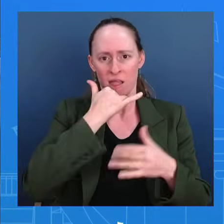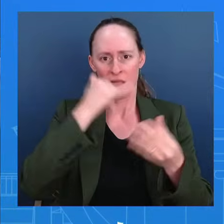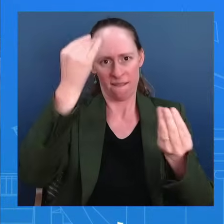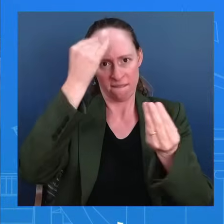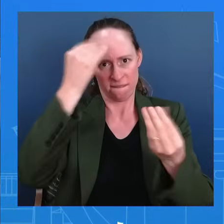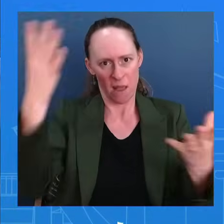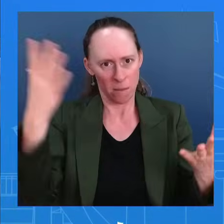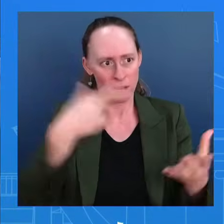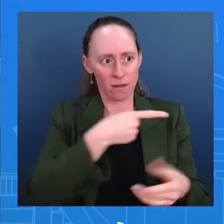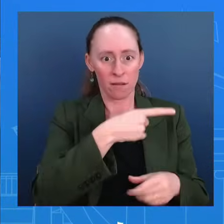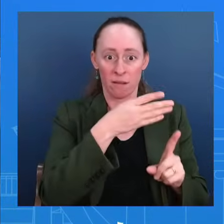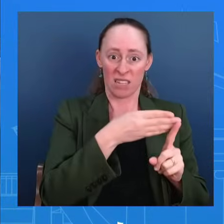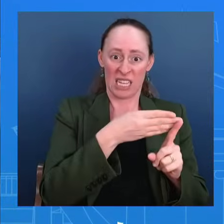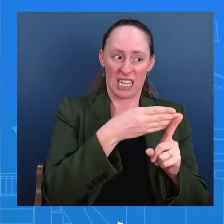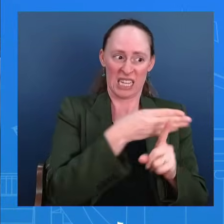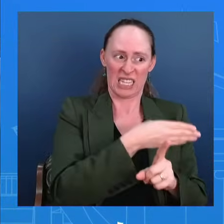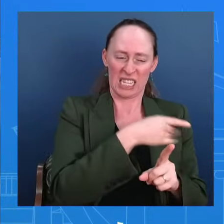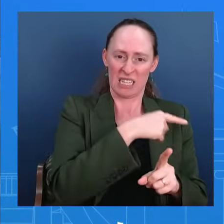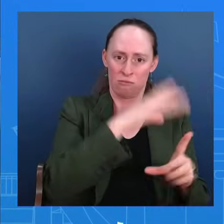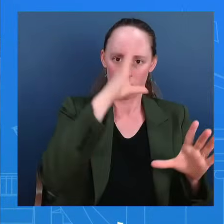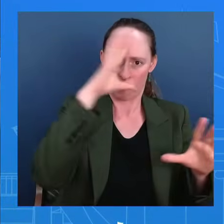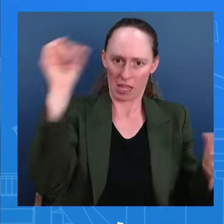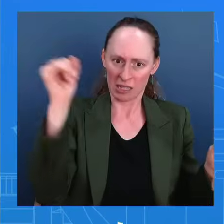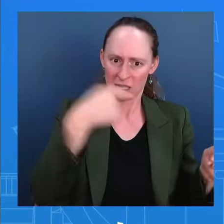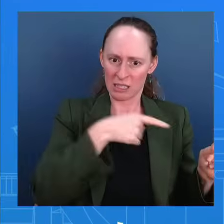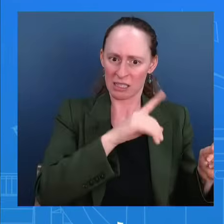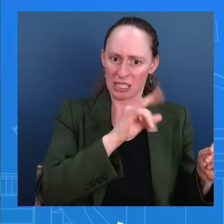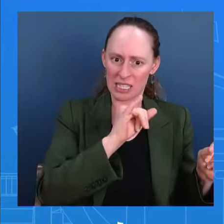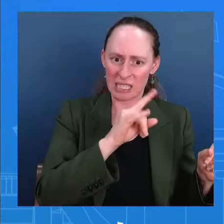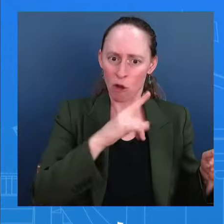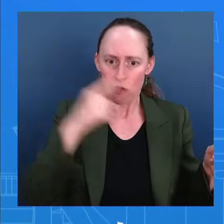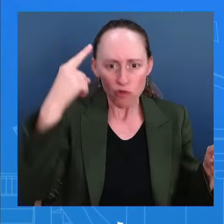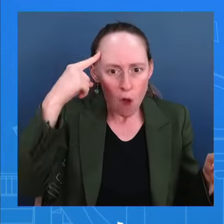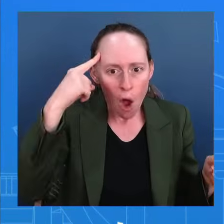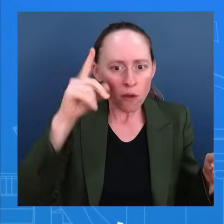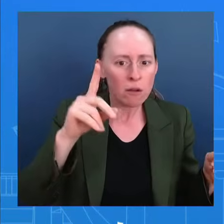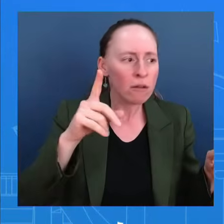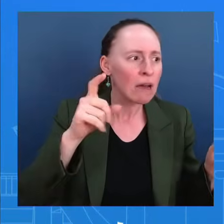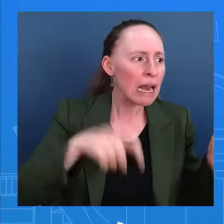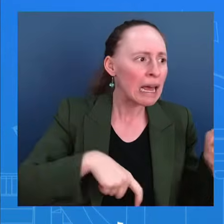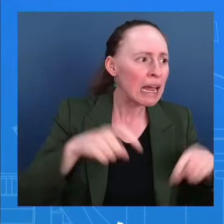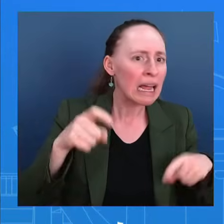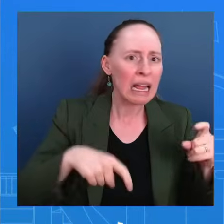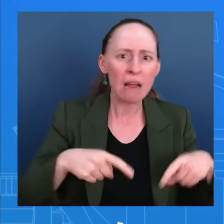Everybody needed material at that time. Ms. Jean-Pierre: I'm going to let the former president speak for himself and how he behaved